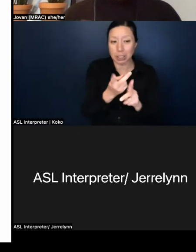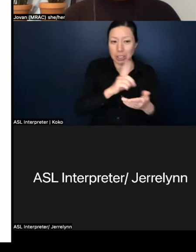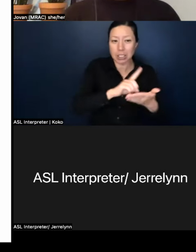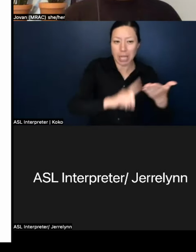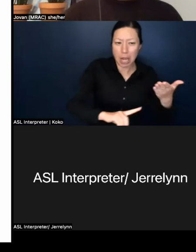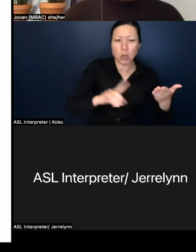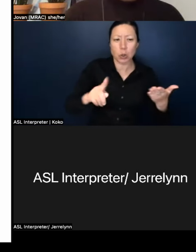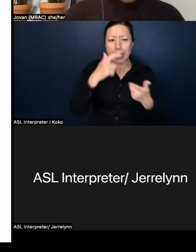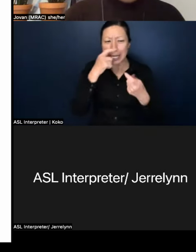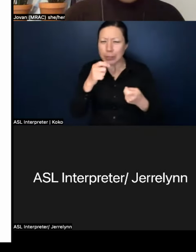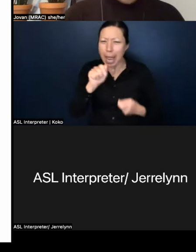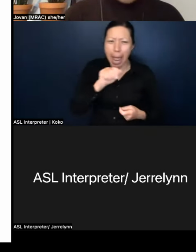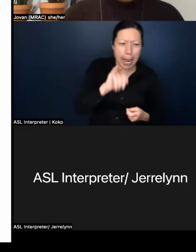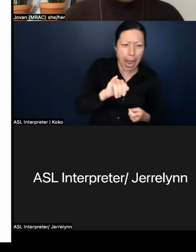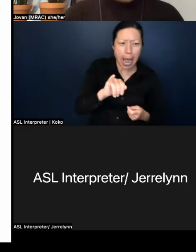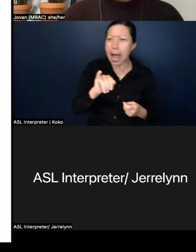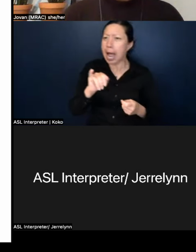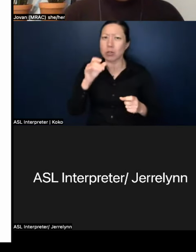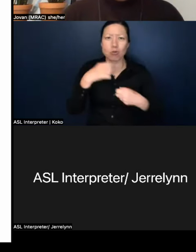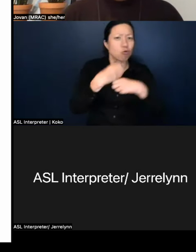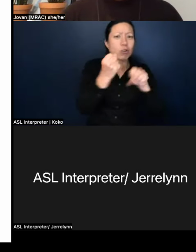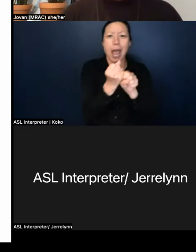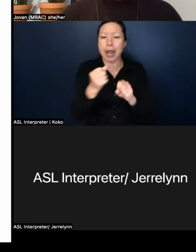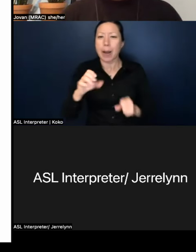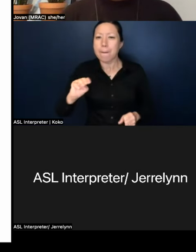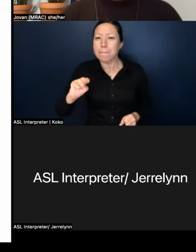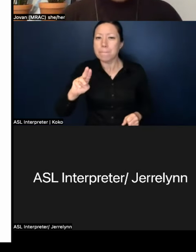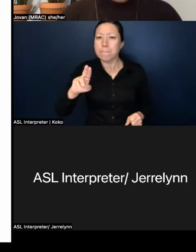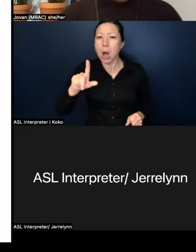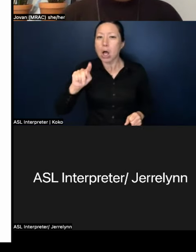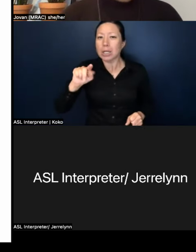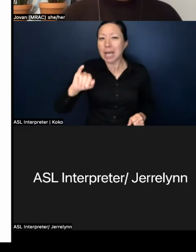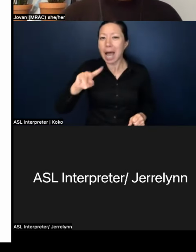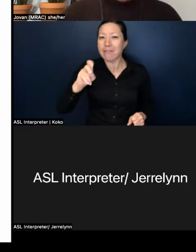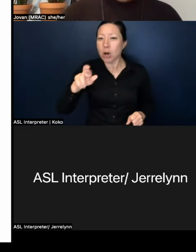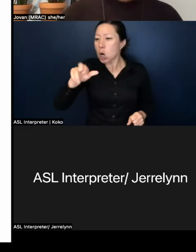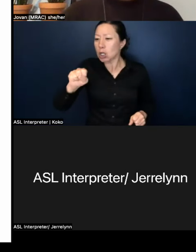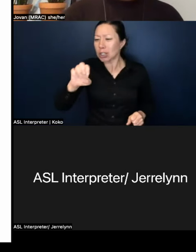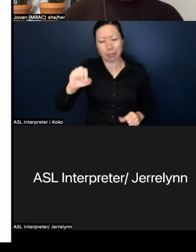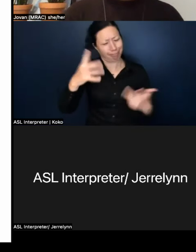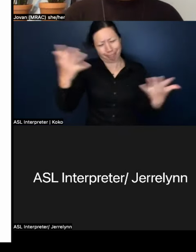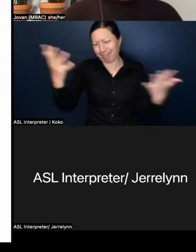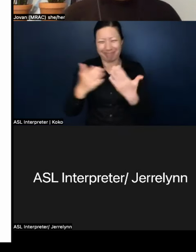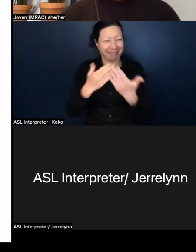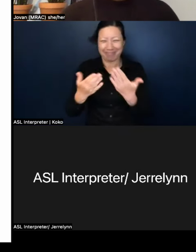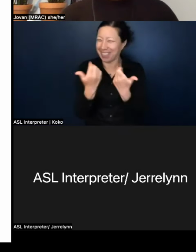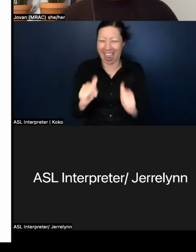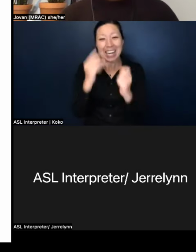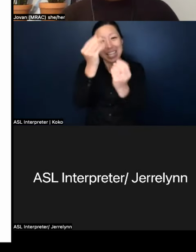just let us know a little bit about that. Question three, how long have you been pursuing art